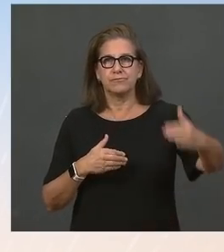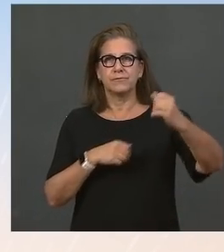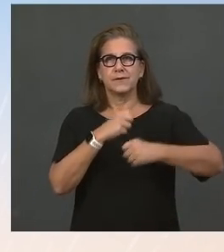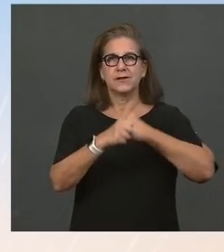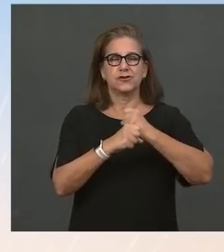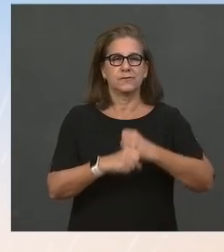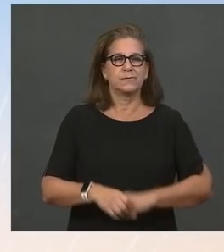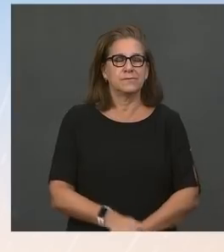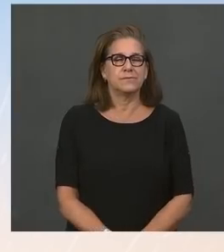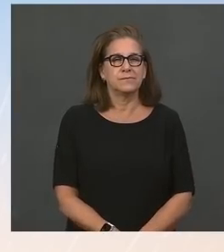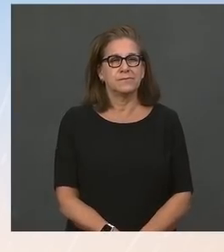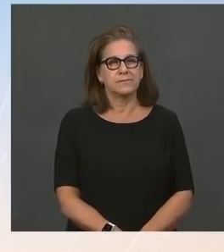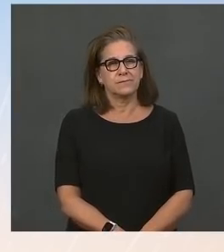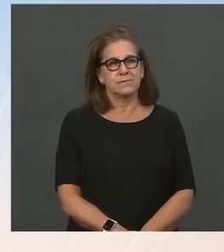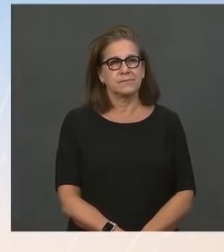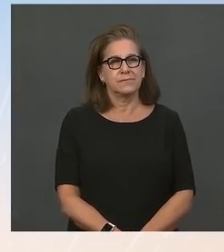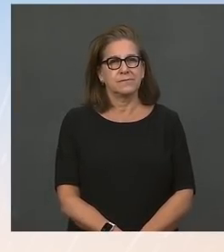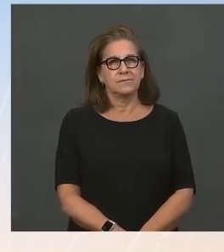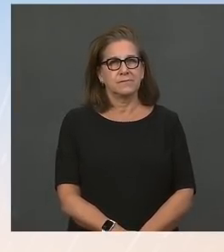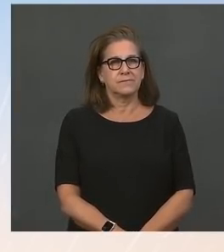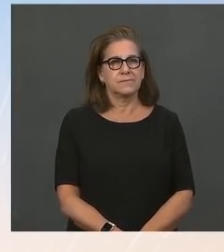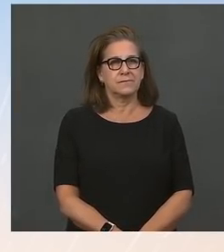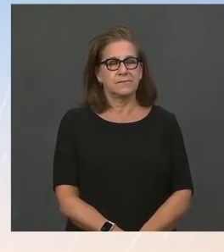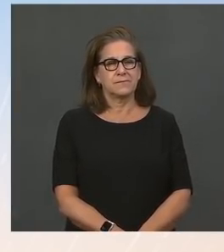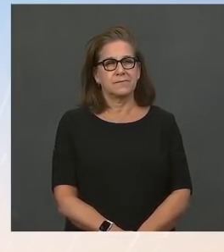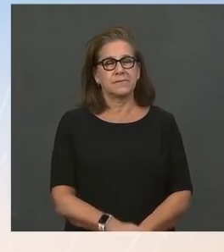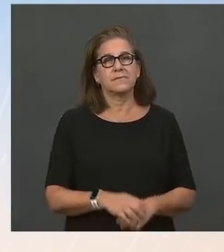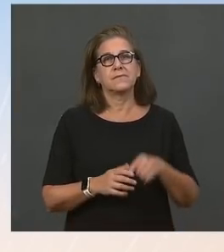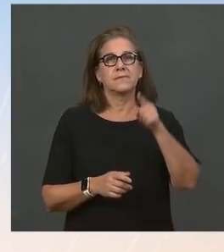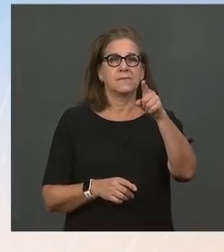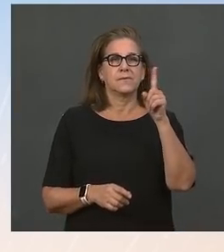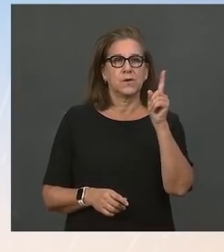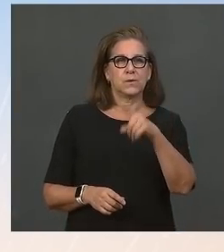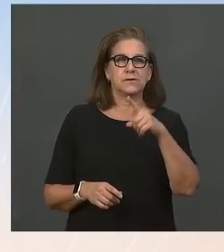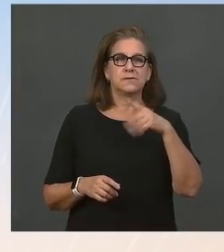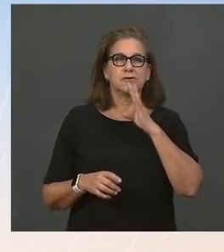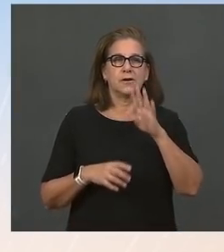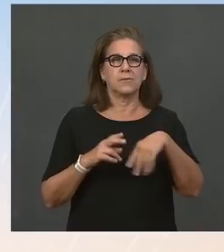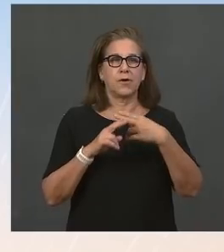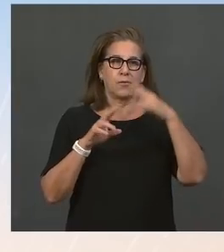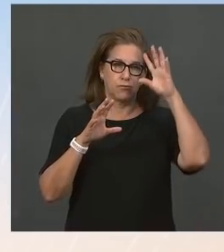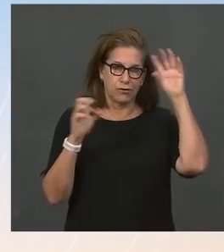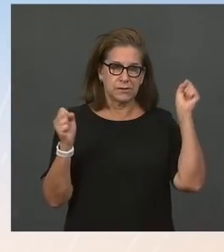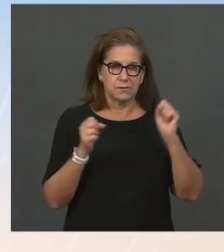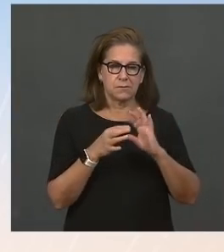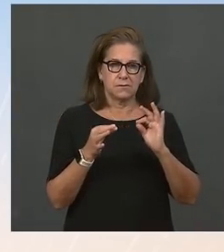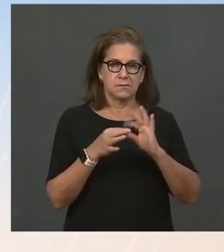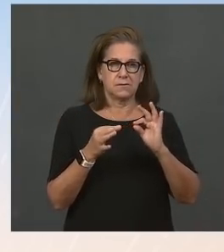that Senator Sinema does not support raising taxes on big corporations or the corporate tax hike.